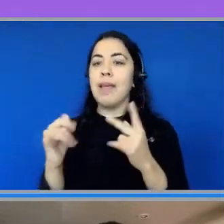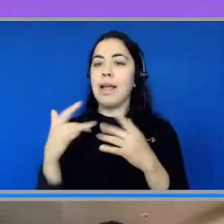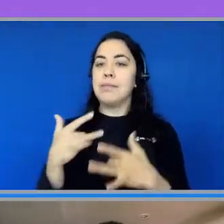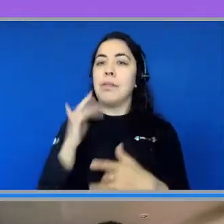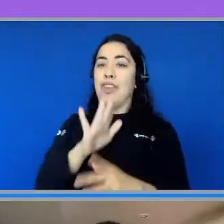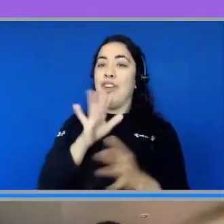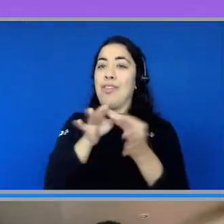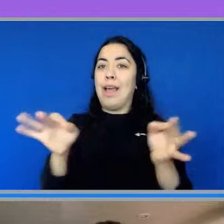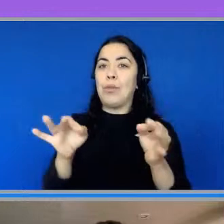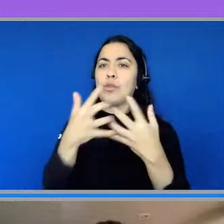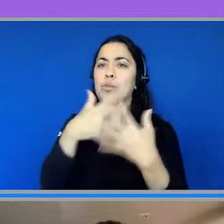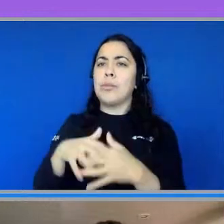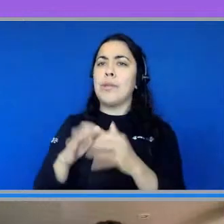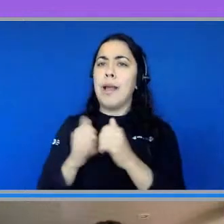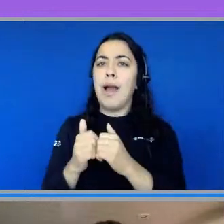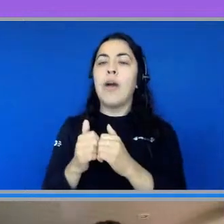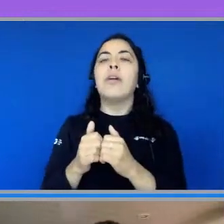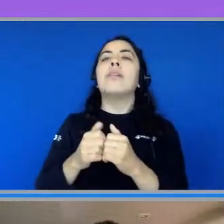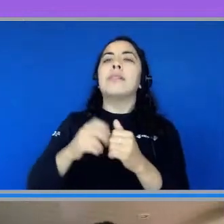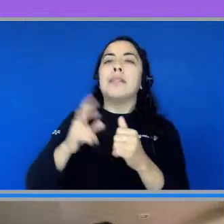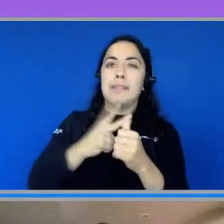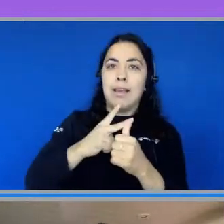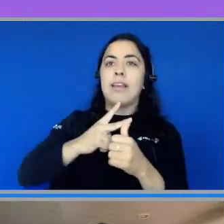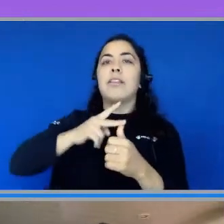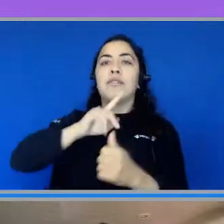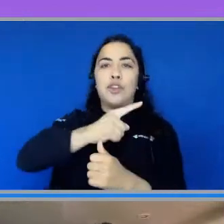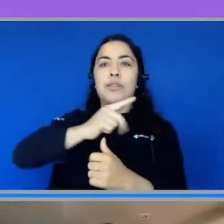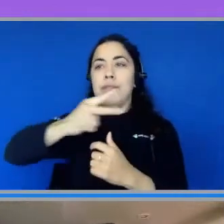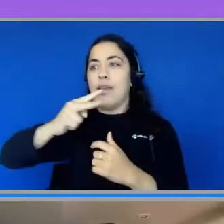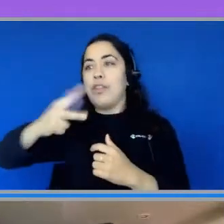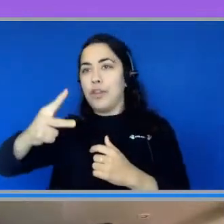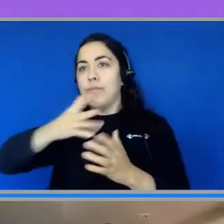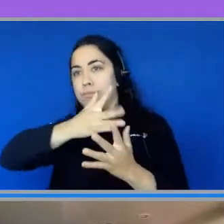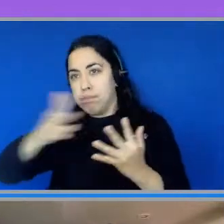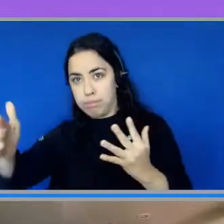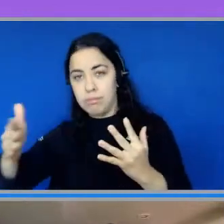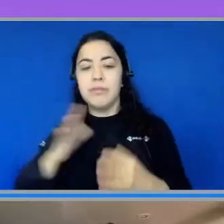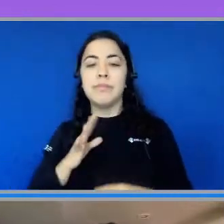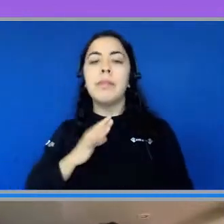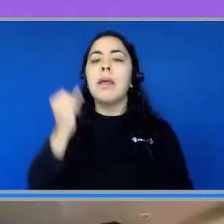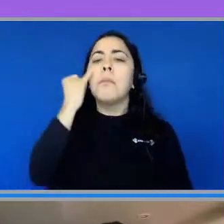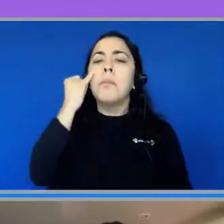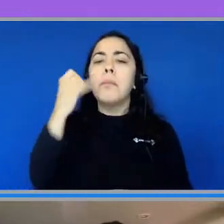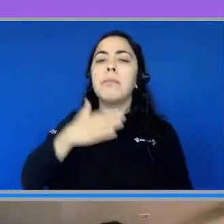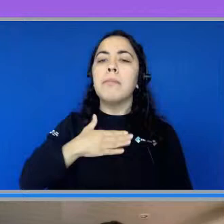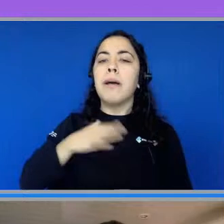language works. If I give the